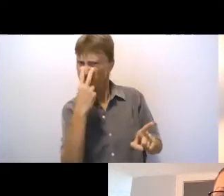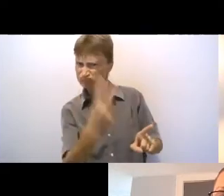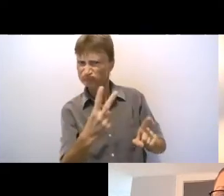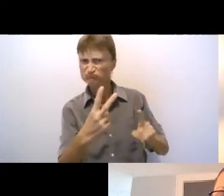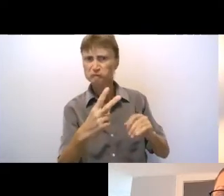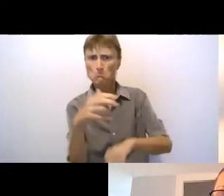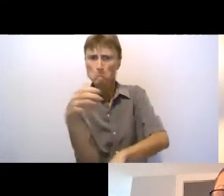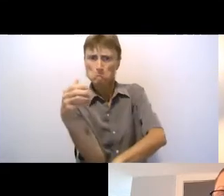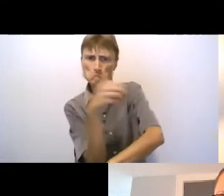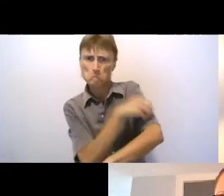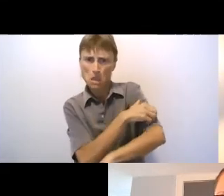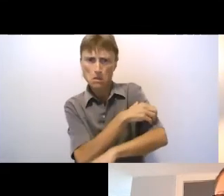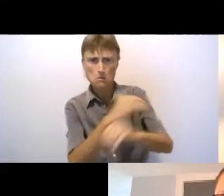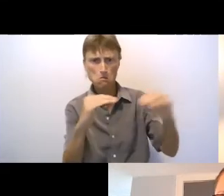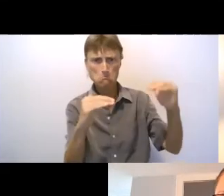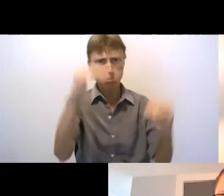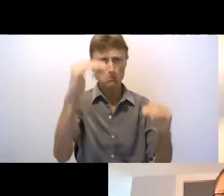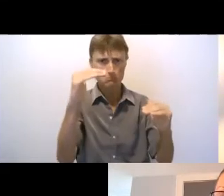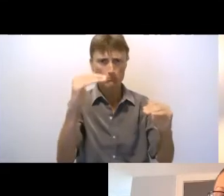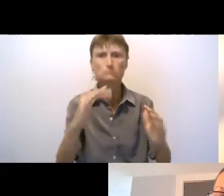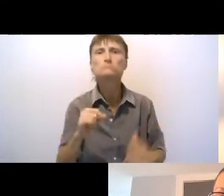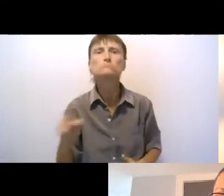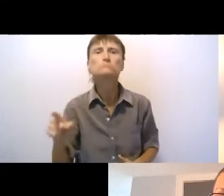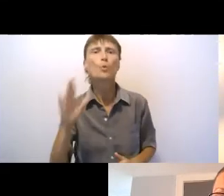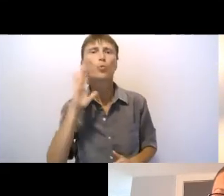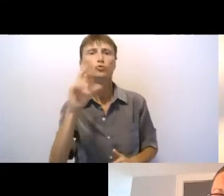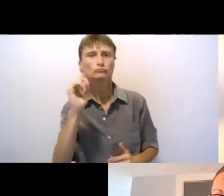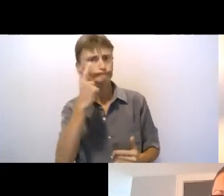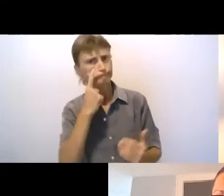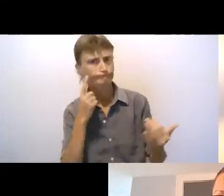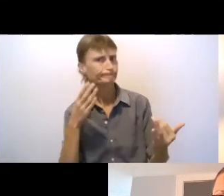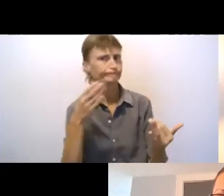themselves to do something about it. There's specific methods that can be utilized to help